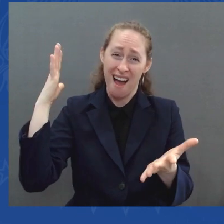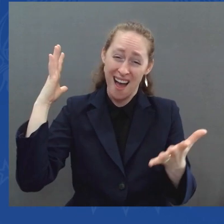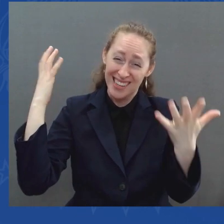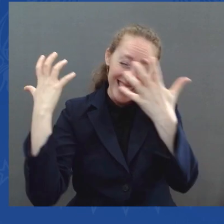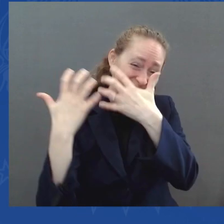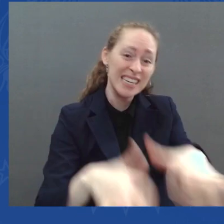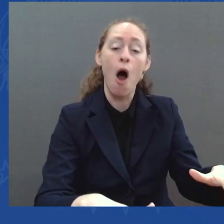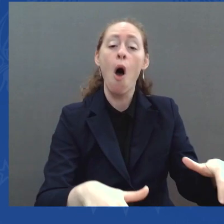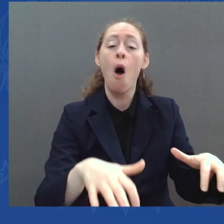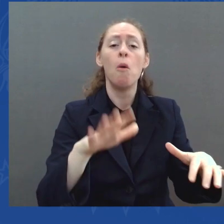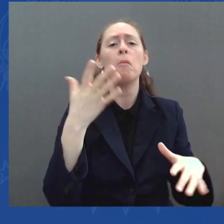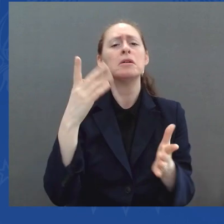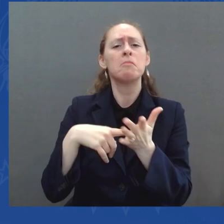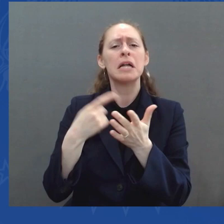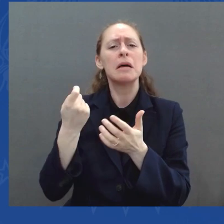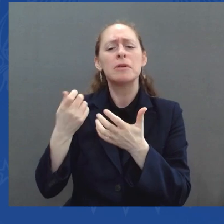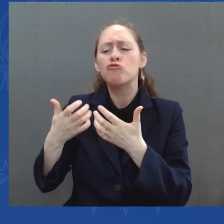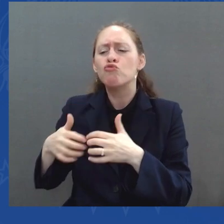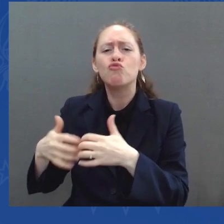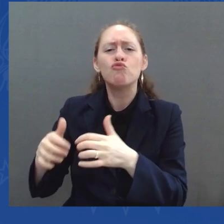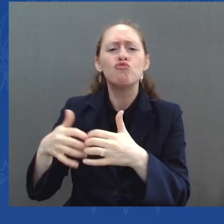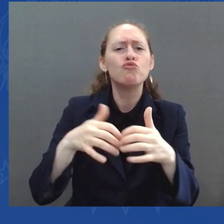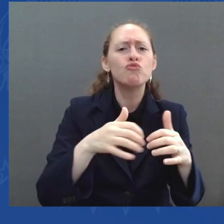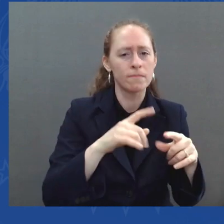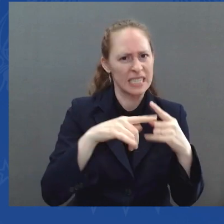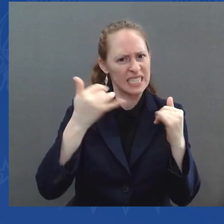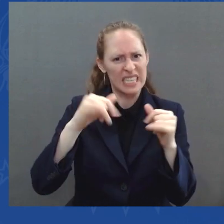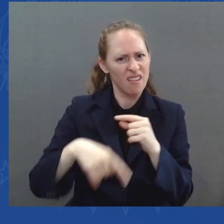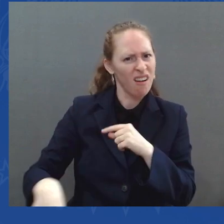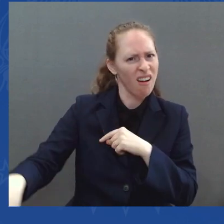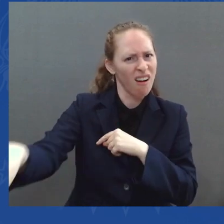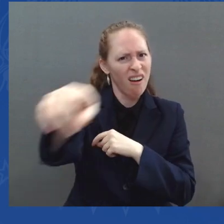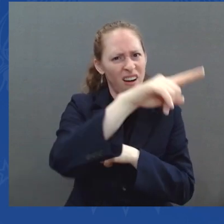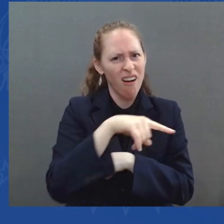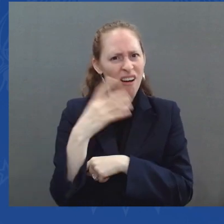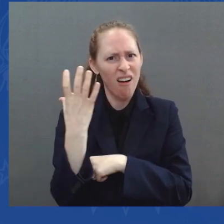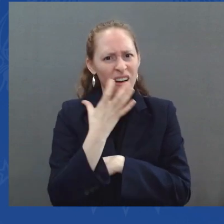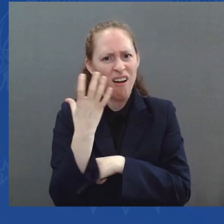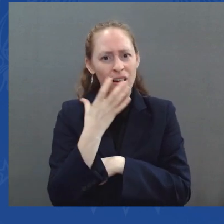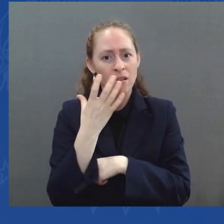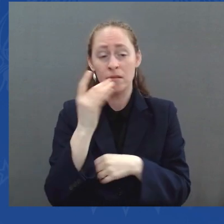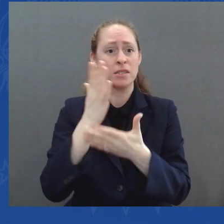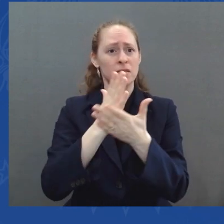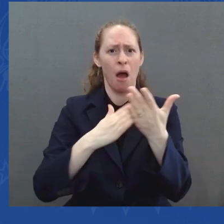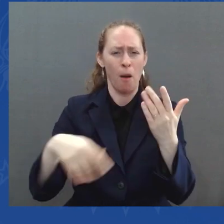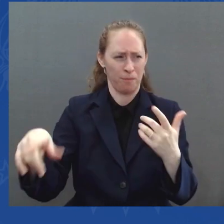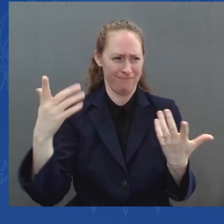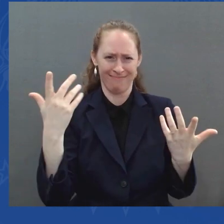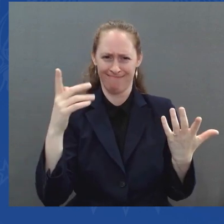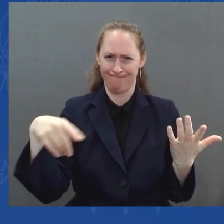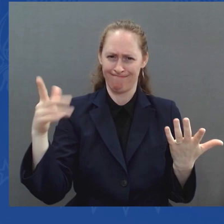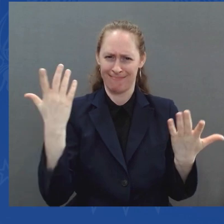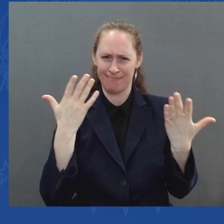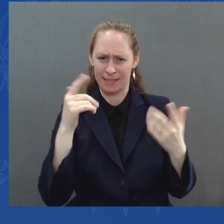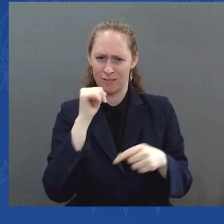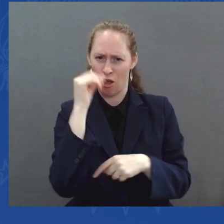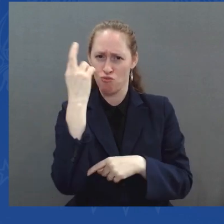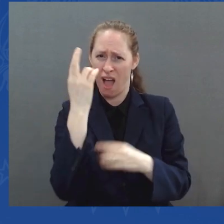just how grueling this is and how many sacrifices people make because those of us who are in front of the cameras